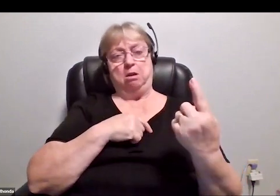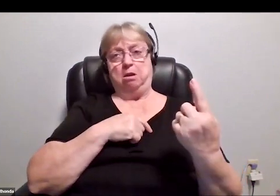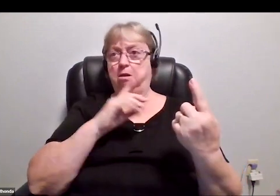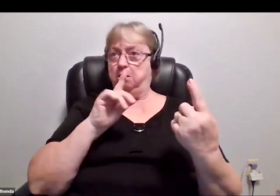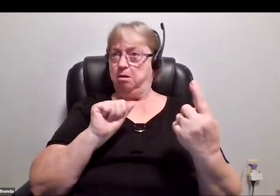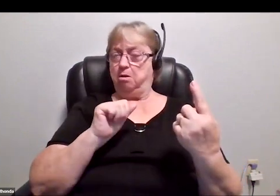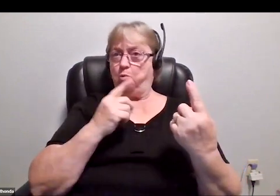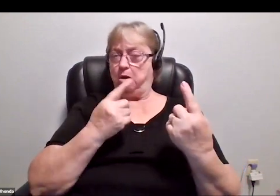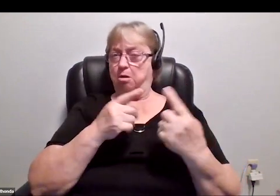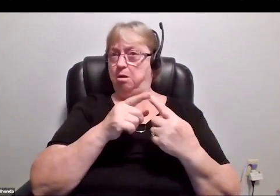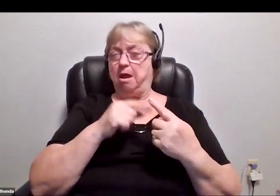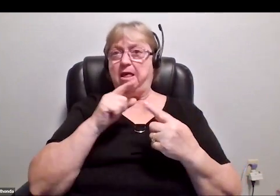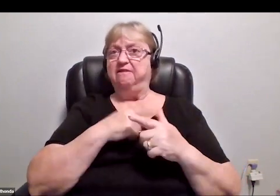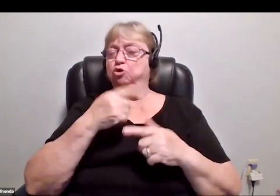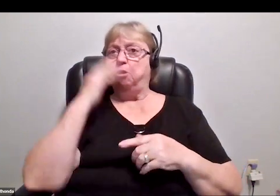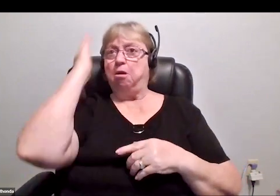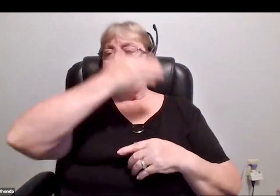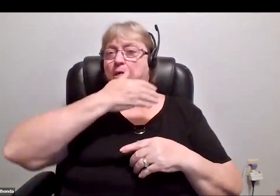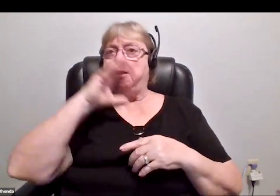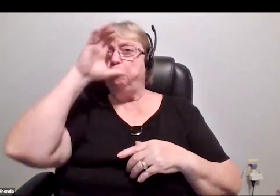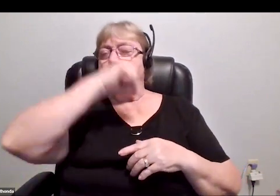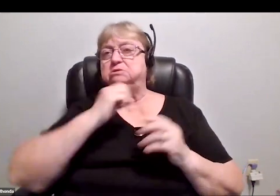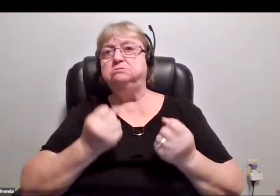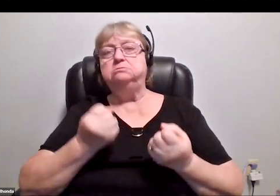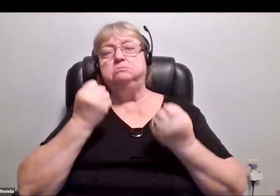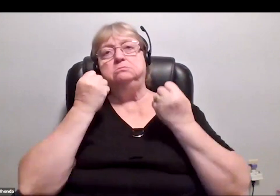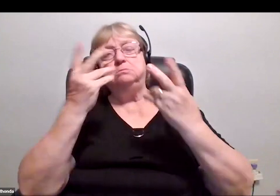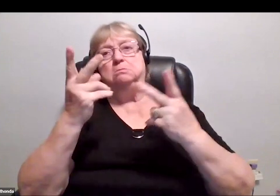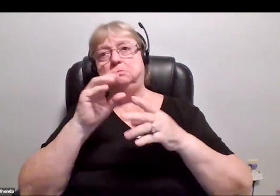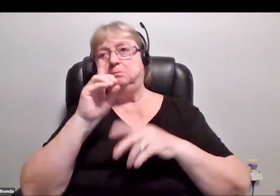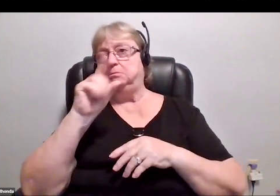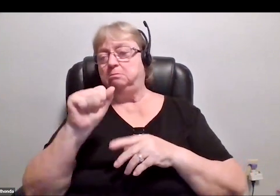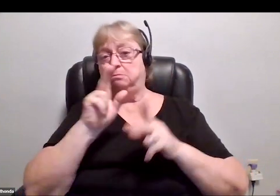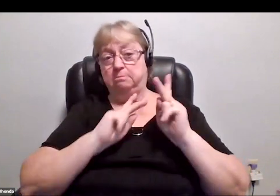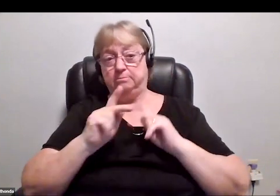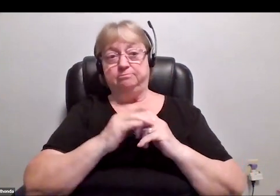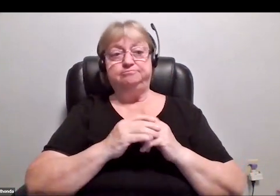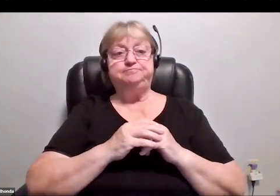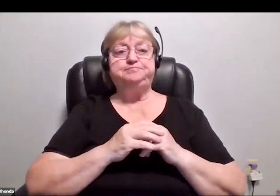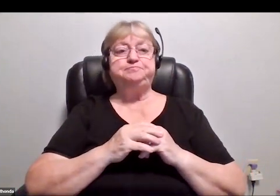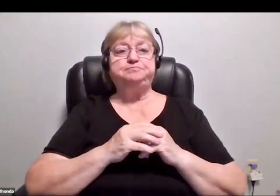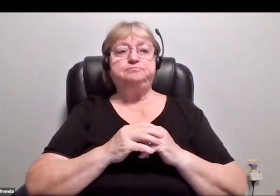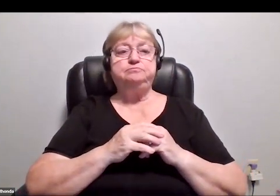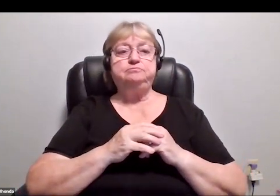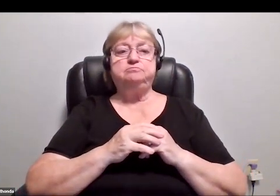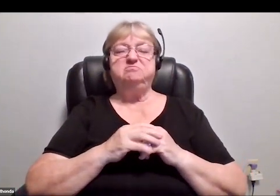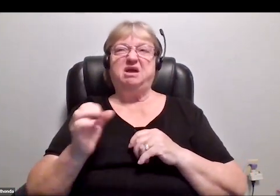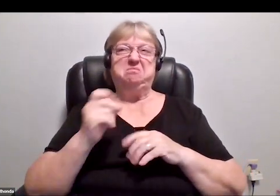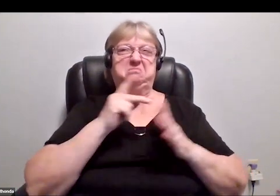That misses out on the vast majority of disabled people. I'll loop back to that at some point or not.